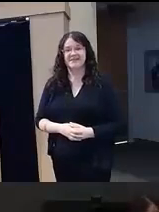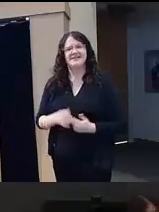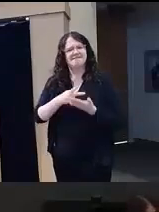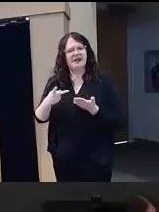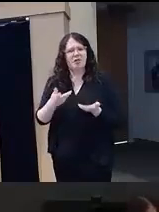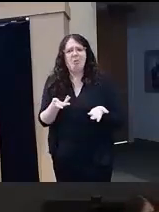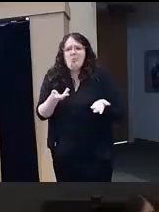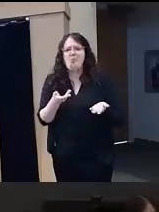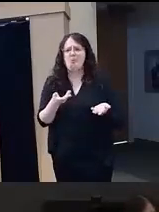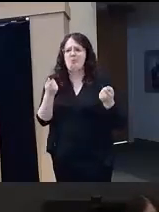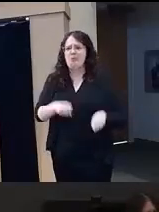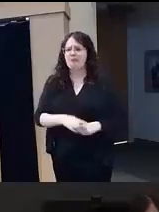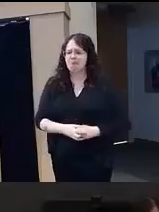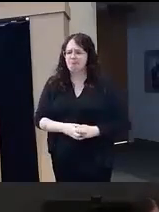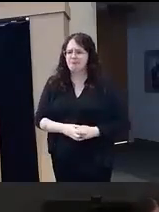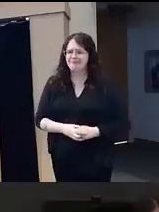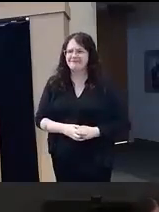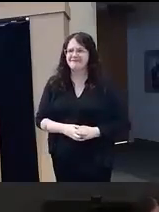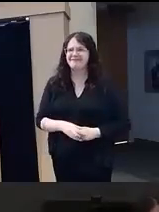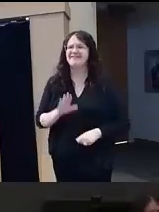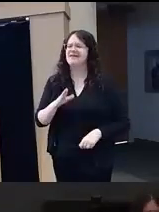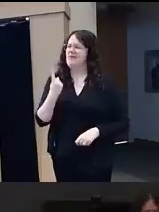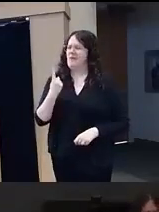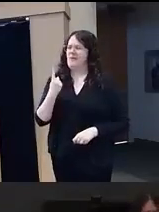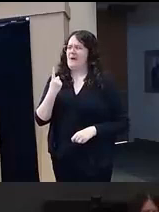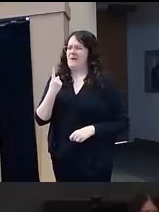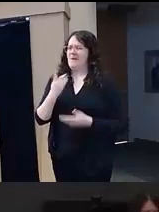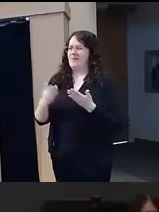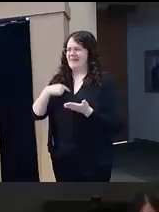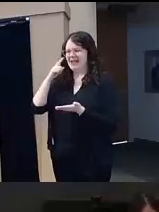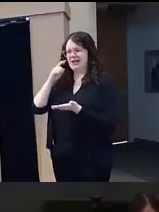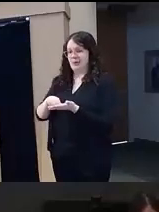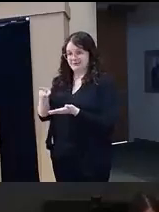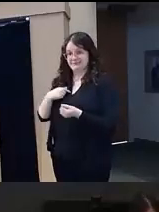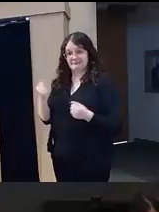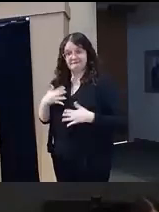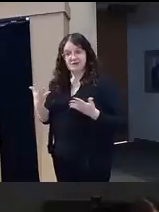but one thing that I have always been afraid is regrets not having done my best